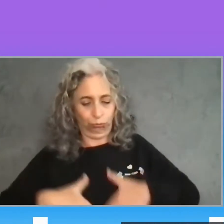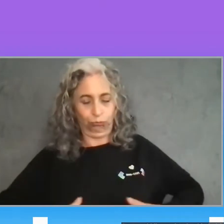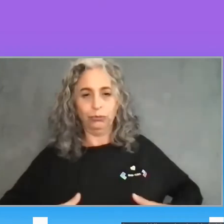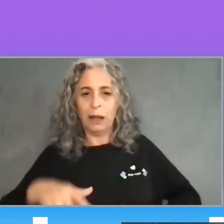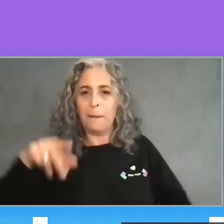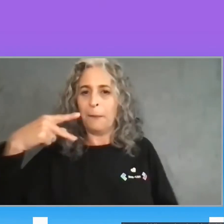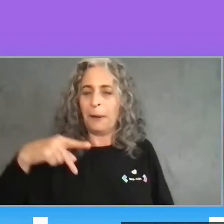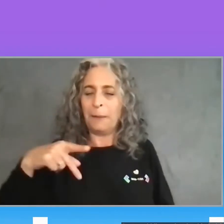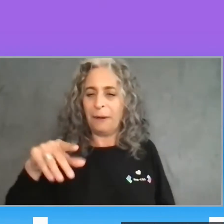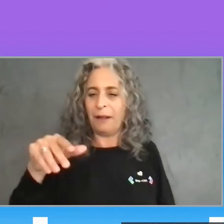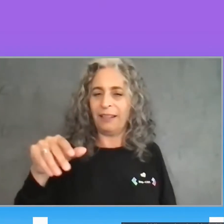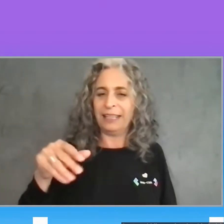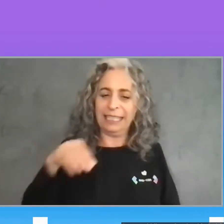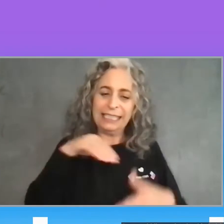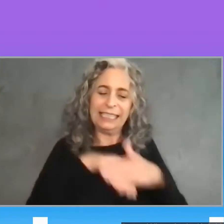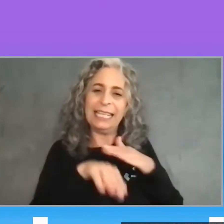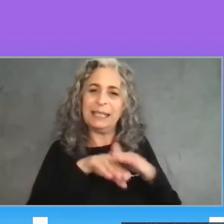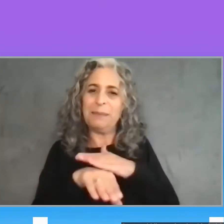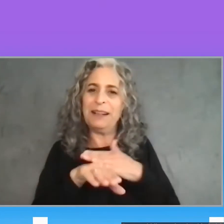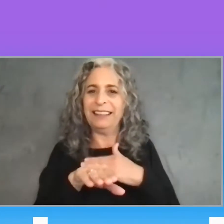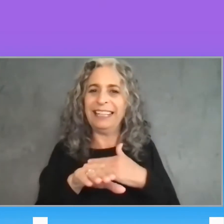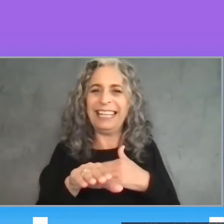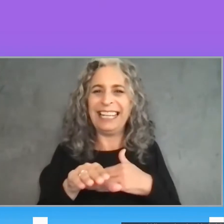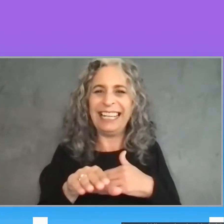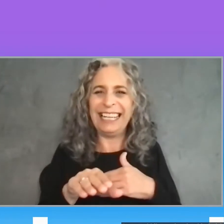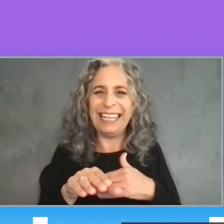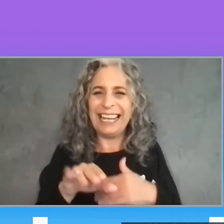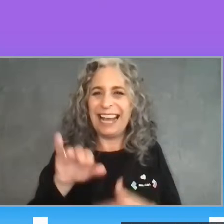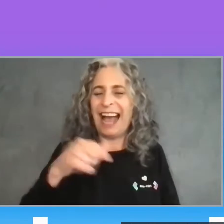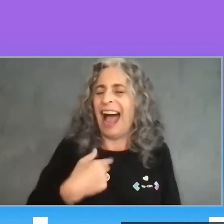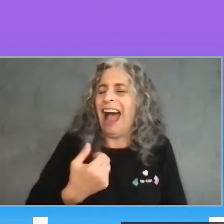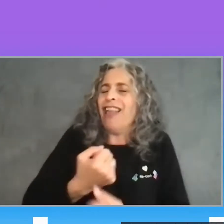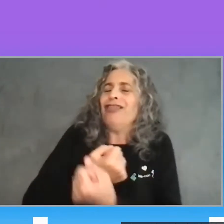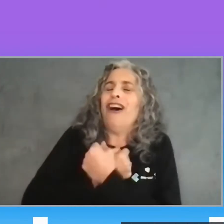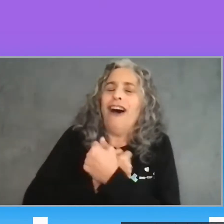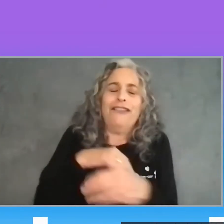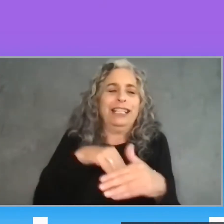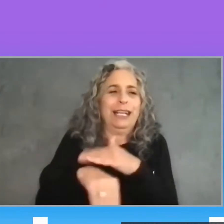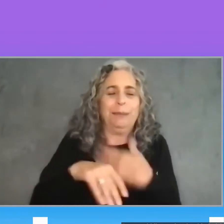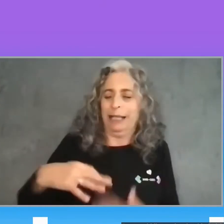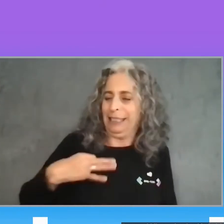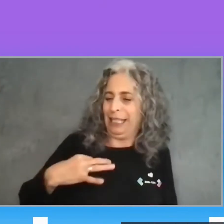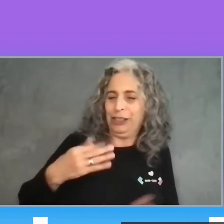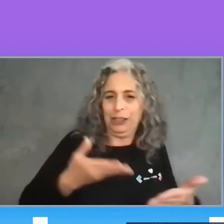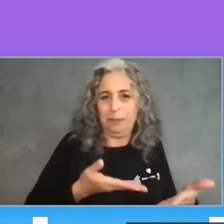purple accessibility. I love